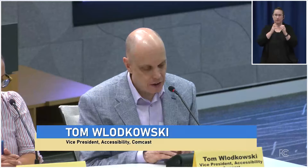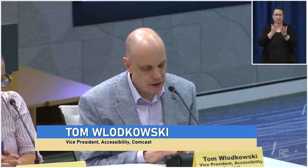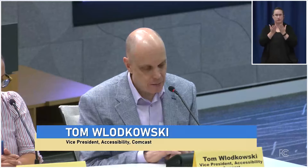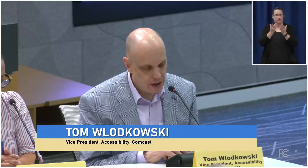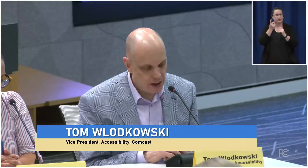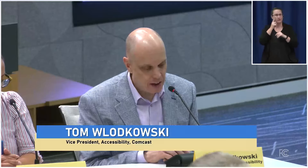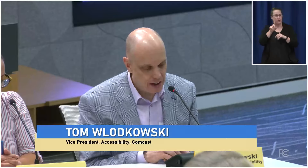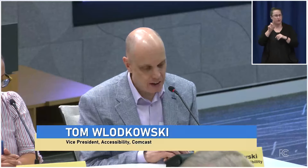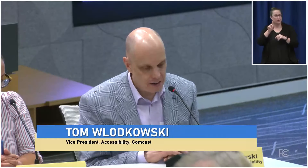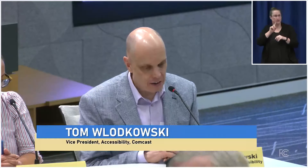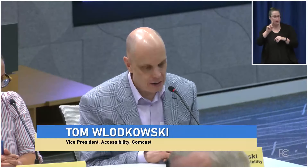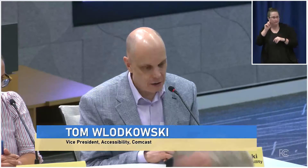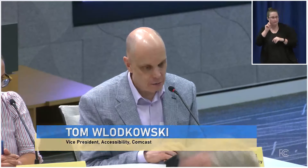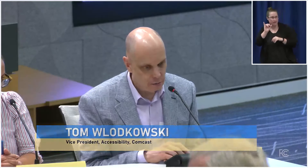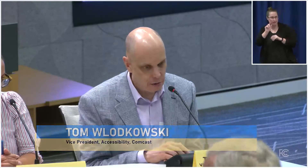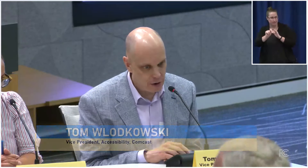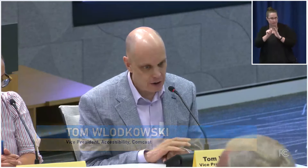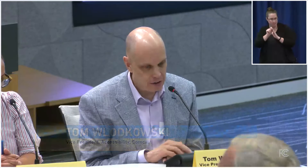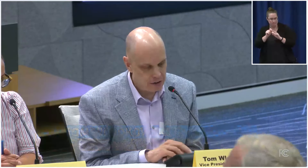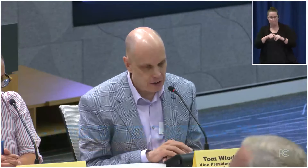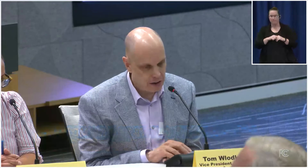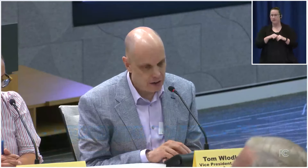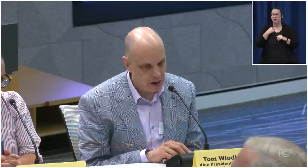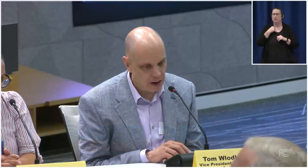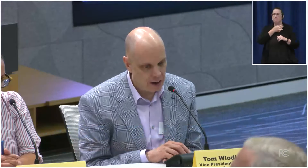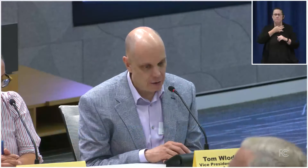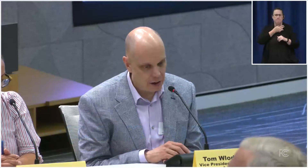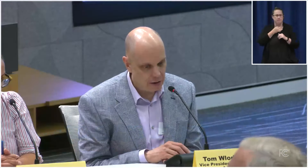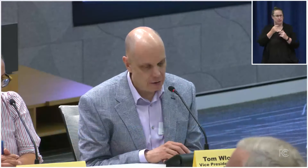INDIVIDUALS IN OUR SERVICE AREA. HOUSEHOLDS IN OUR SERVICE AREA.